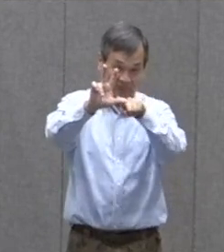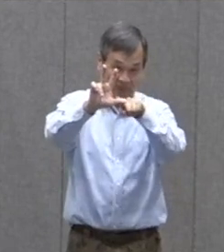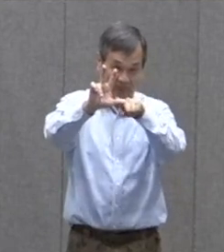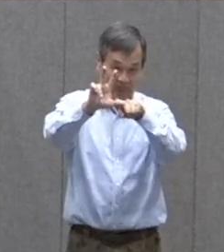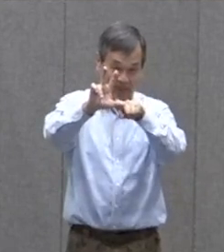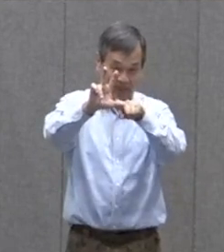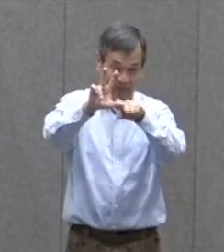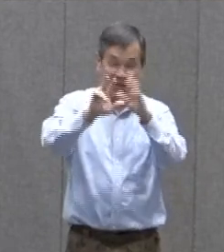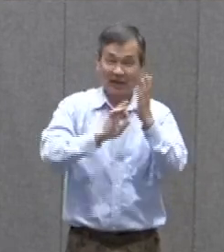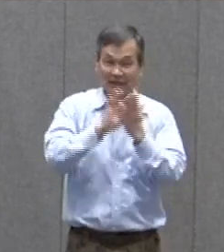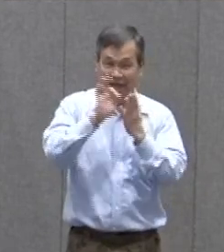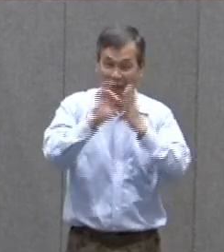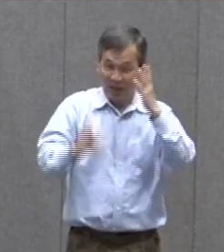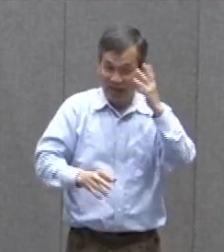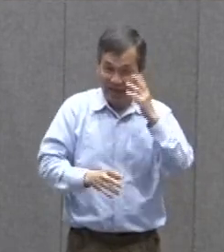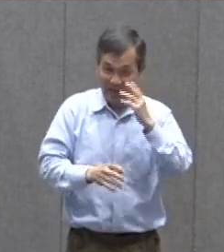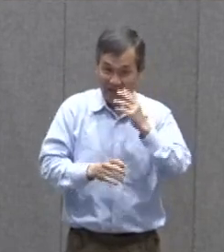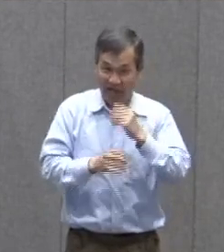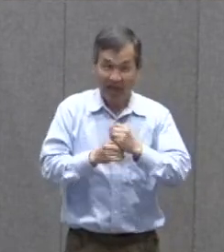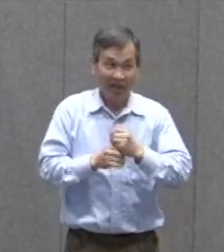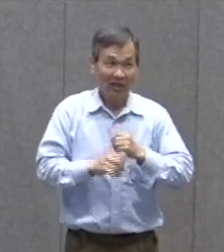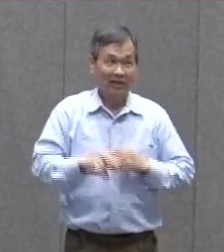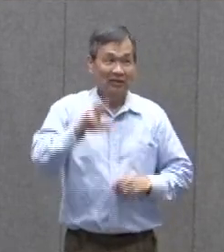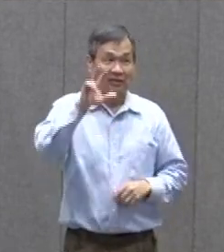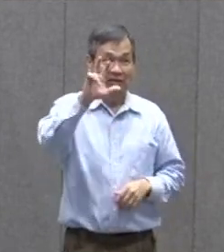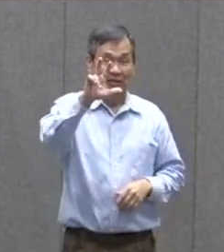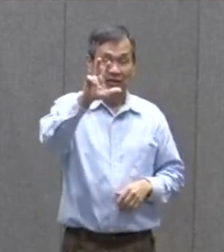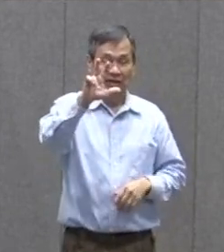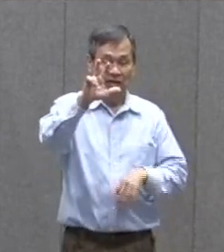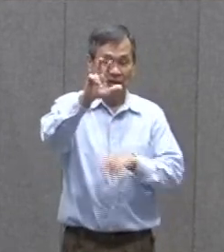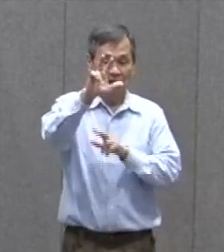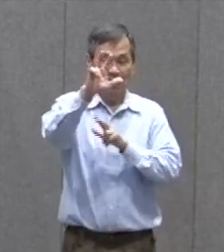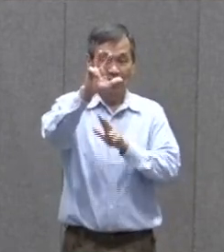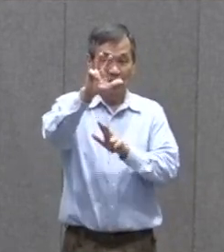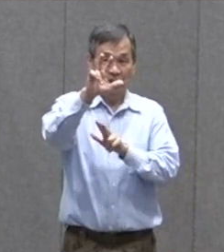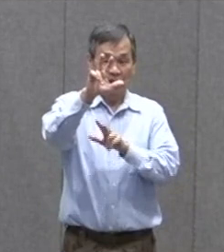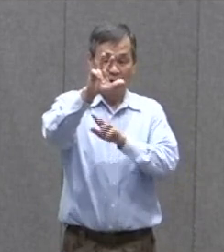or add on, three, four, five, six, seven, eight, nine.